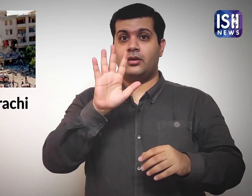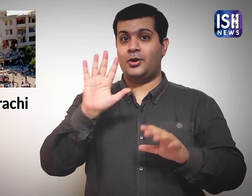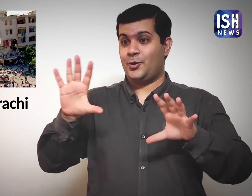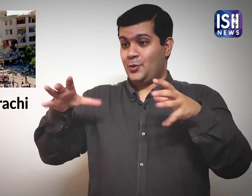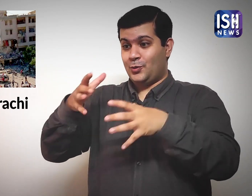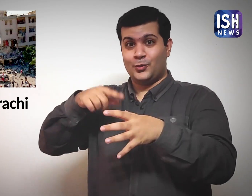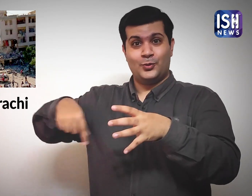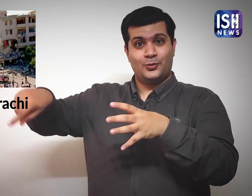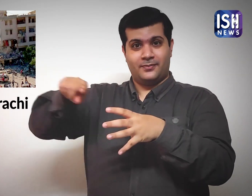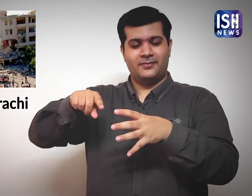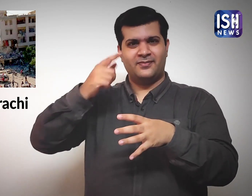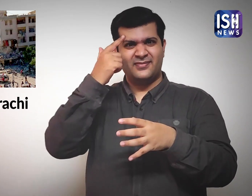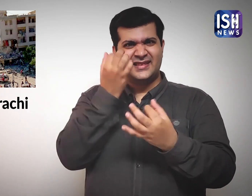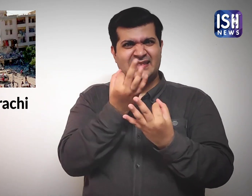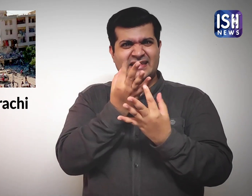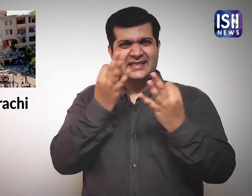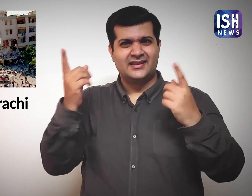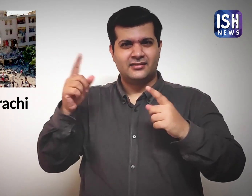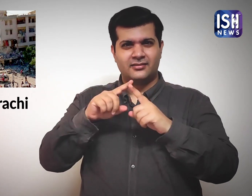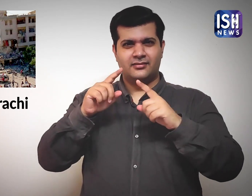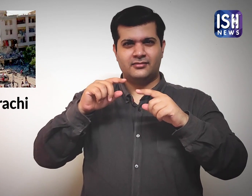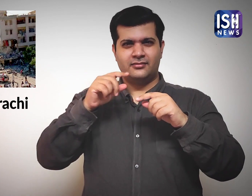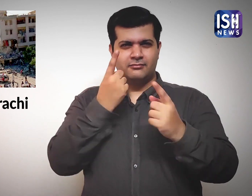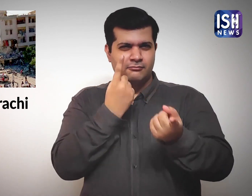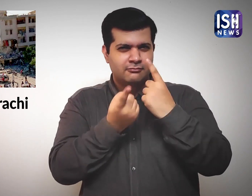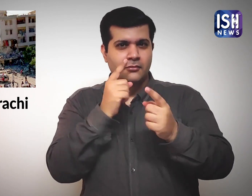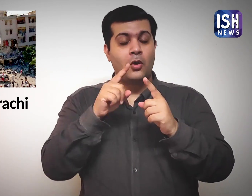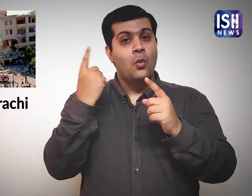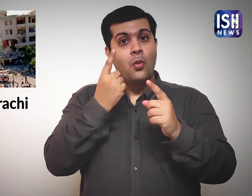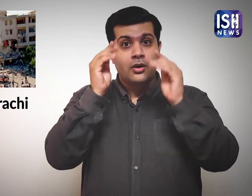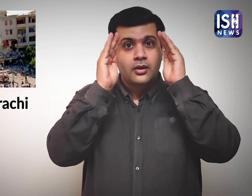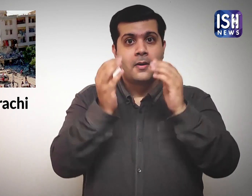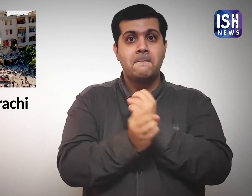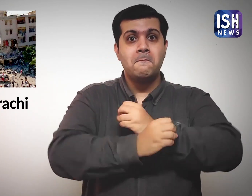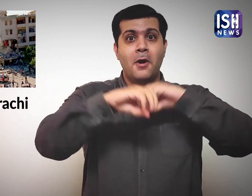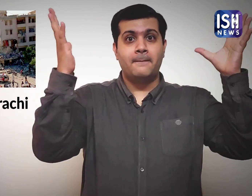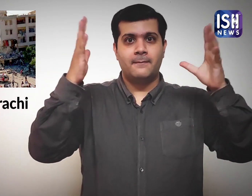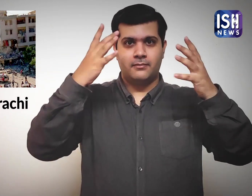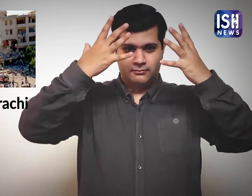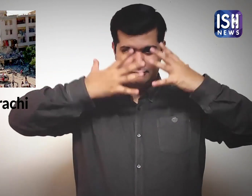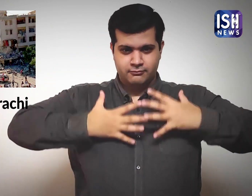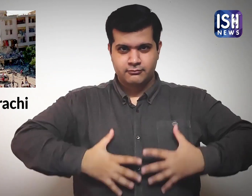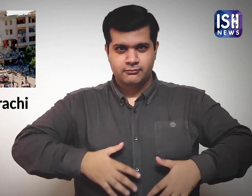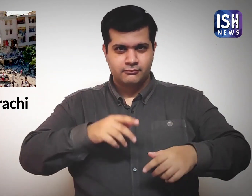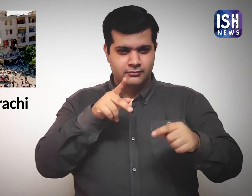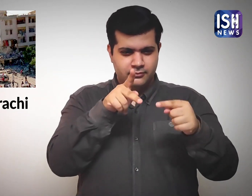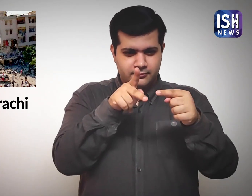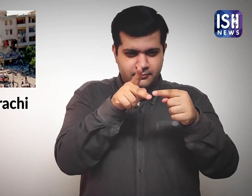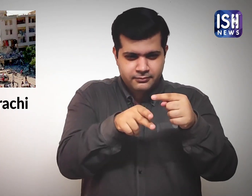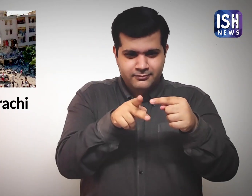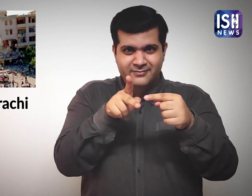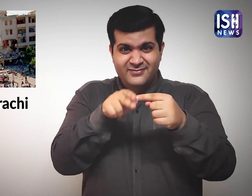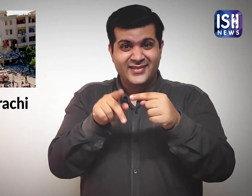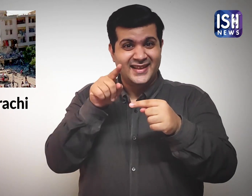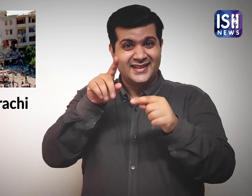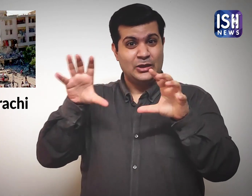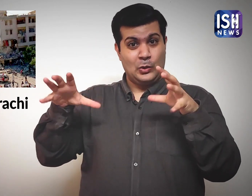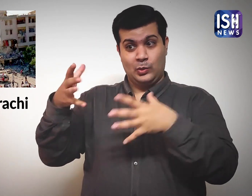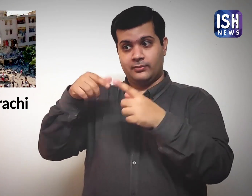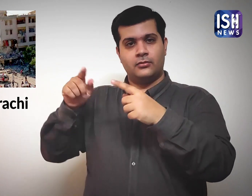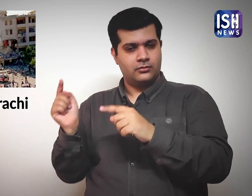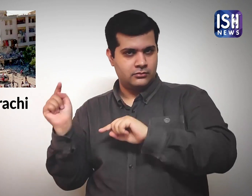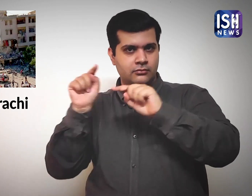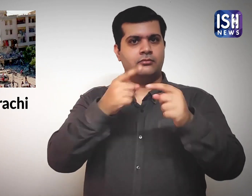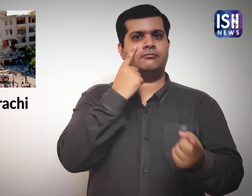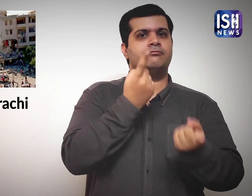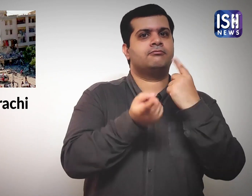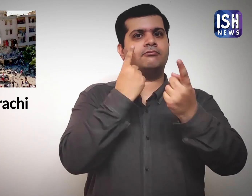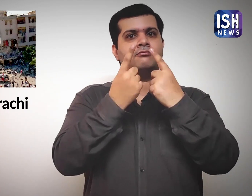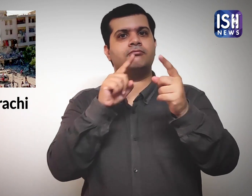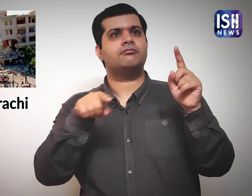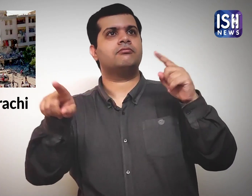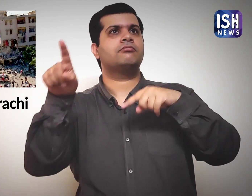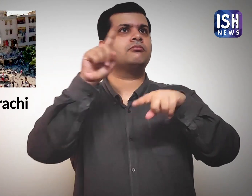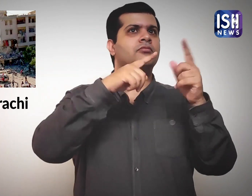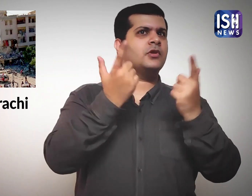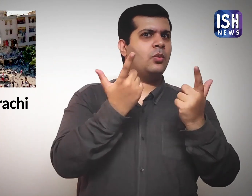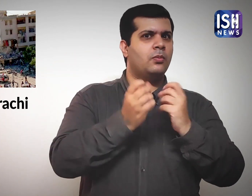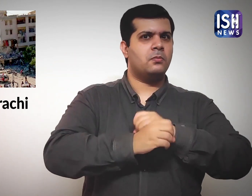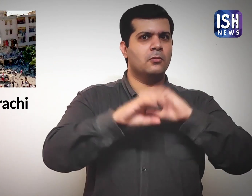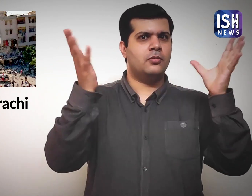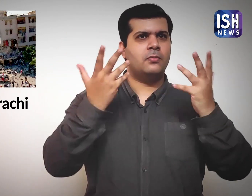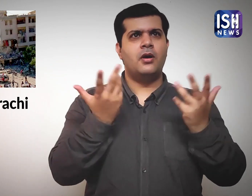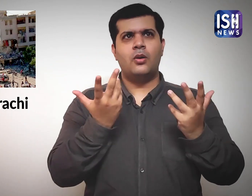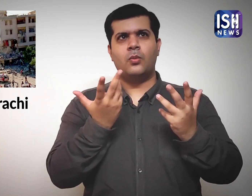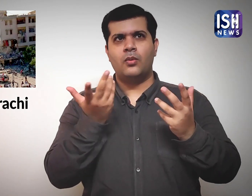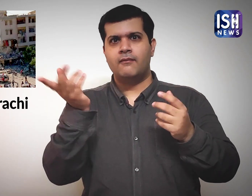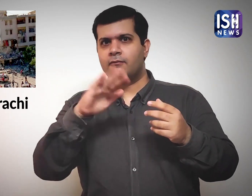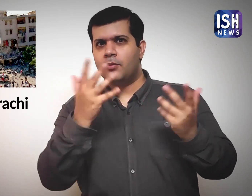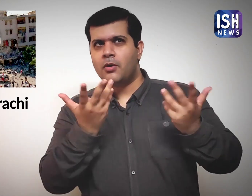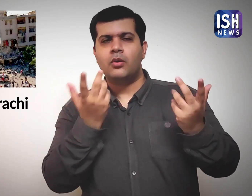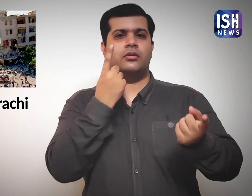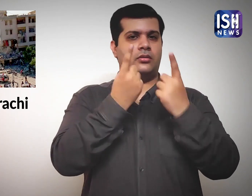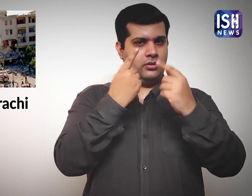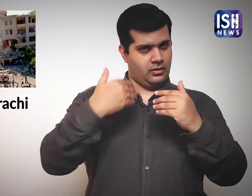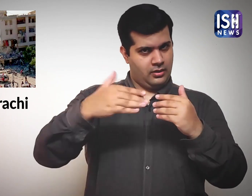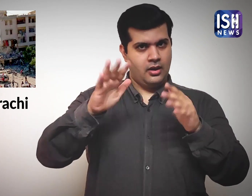The bomb disposal squad will verify the exact cause of the explosion.